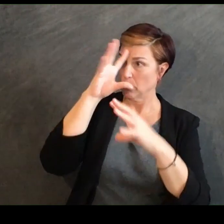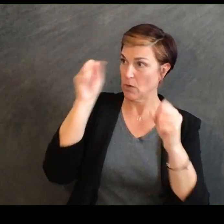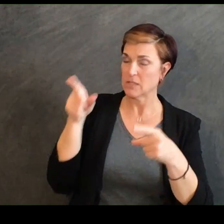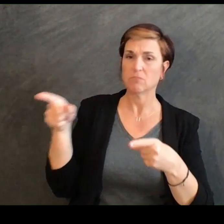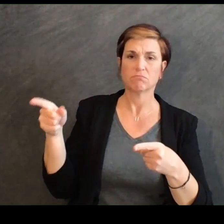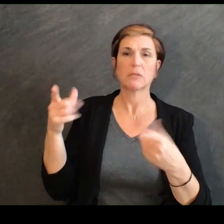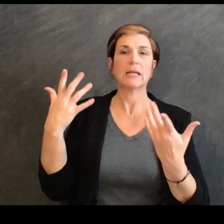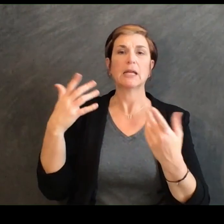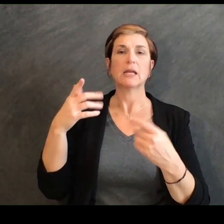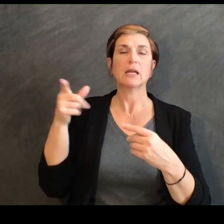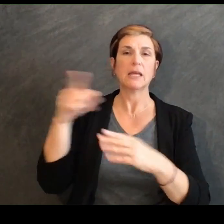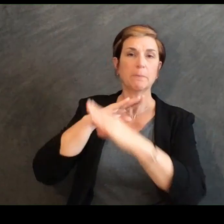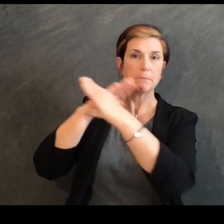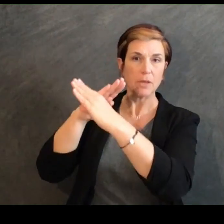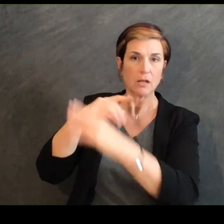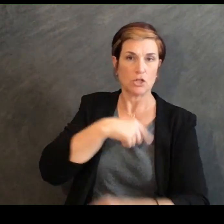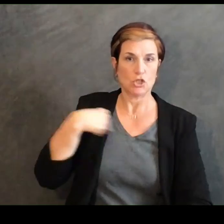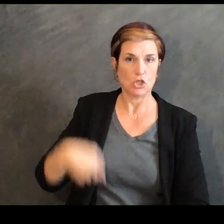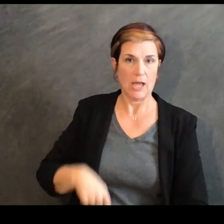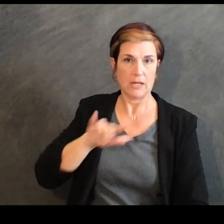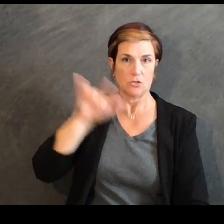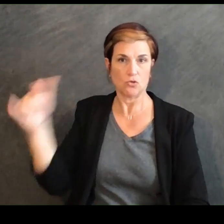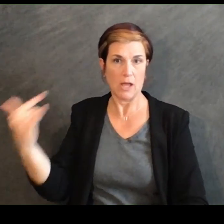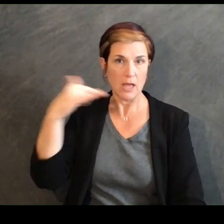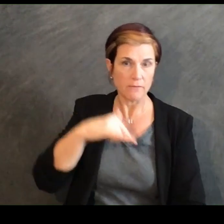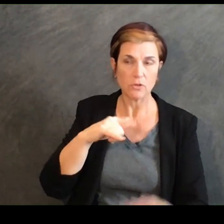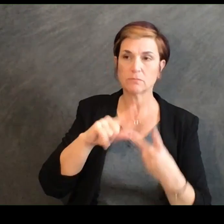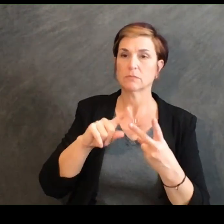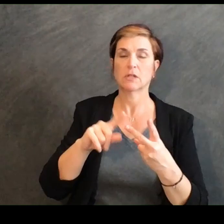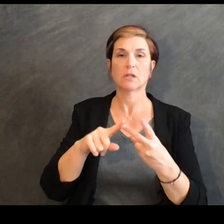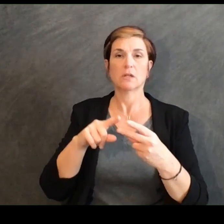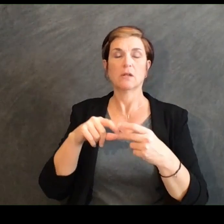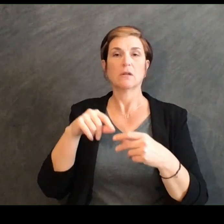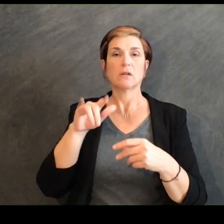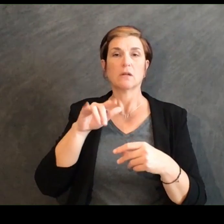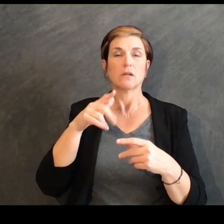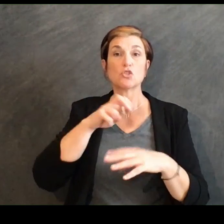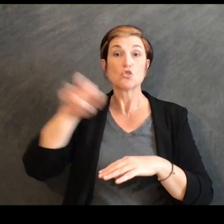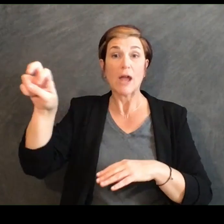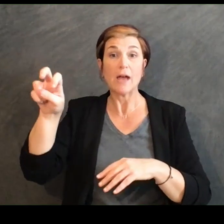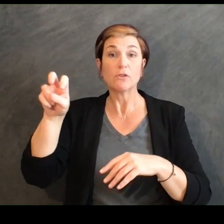from China you created travel advisories South Korea Italy we screened all